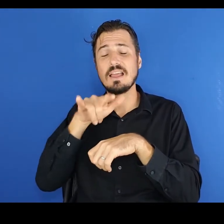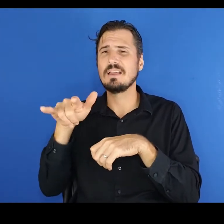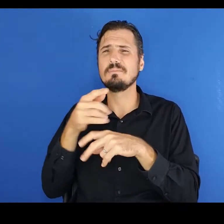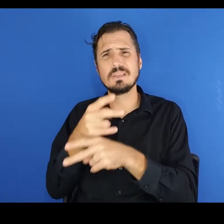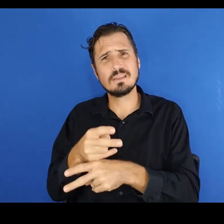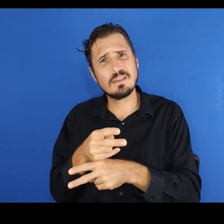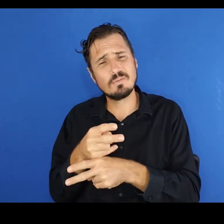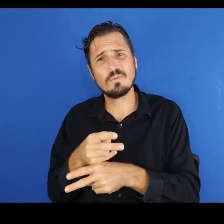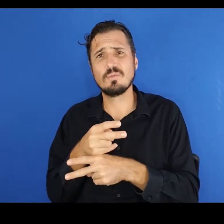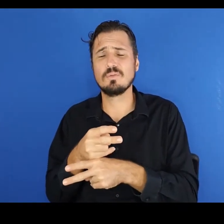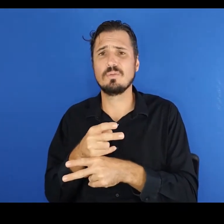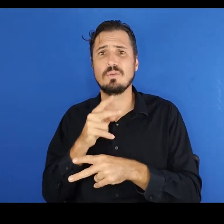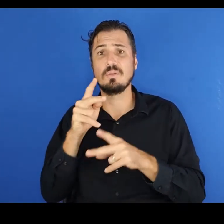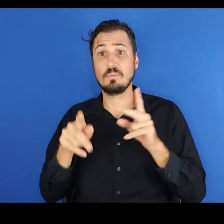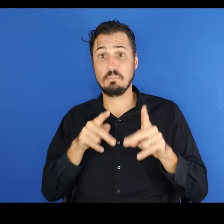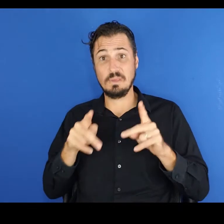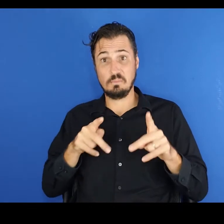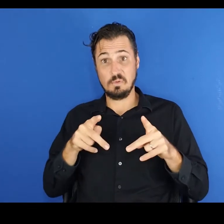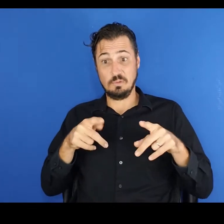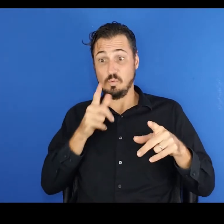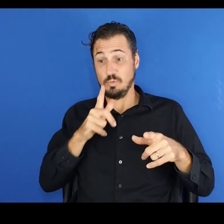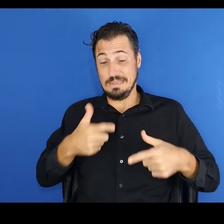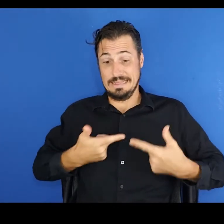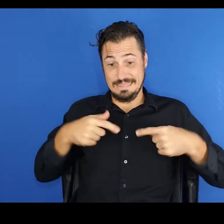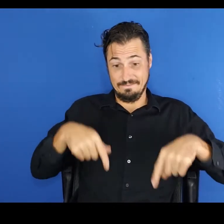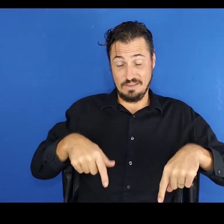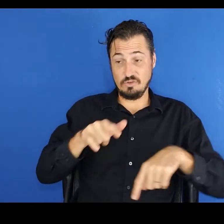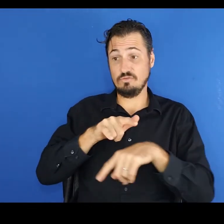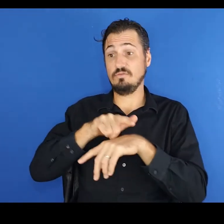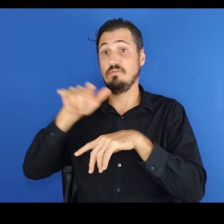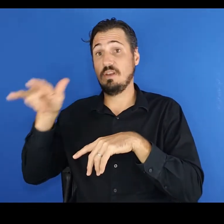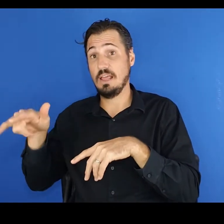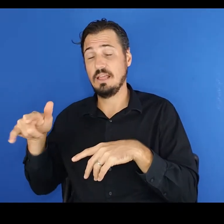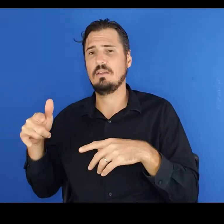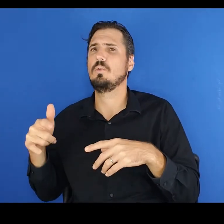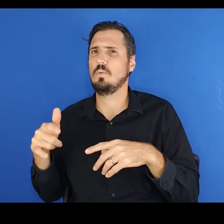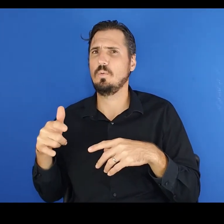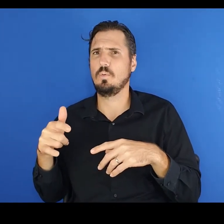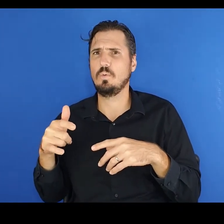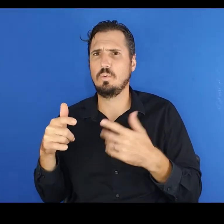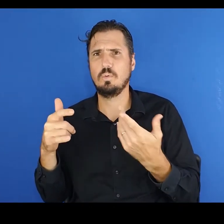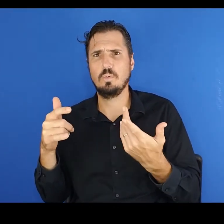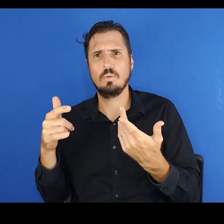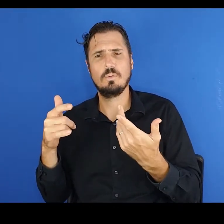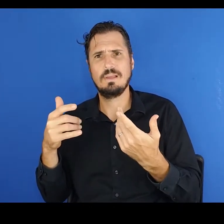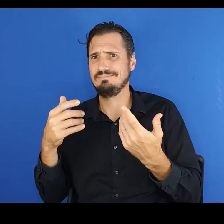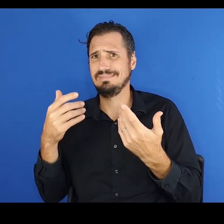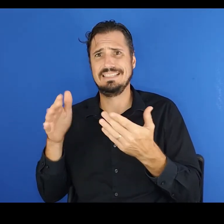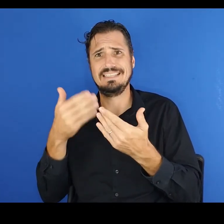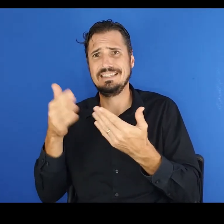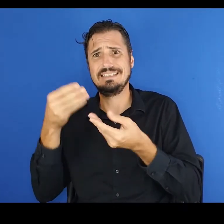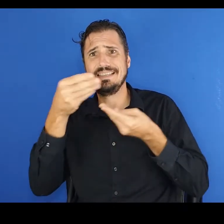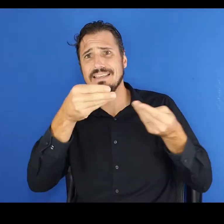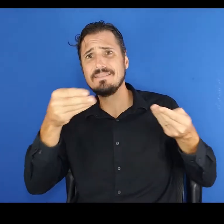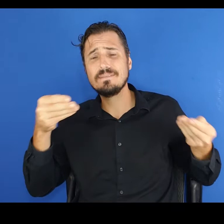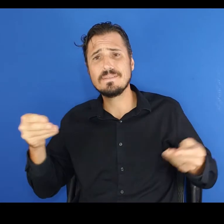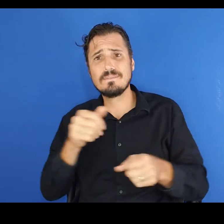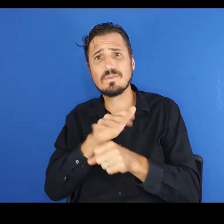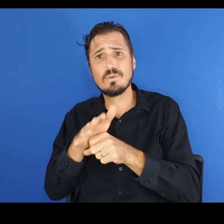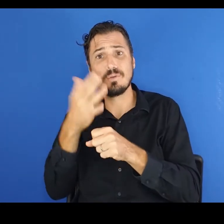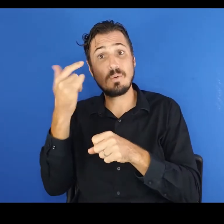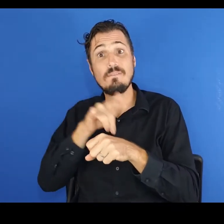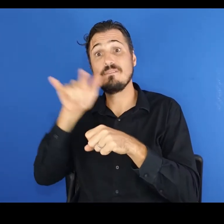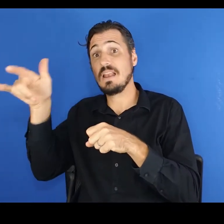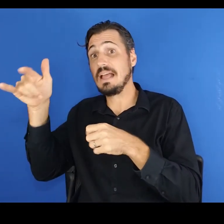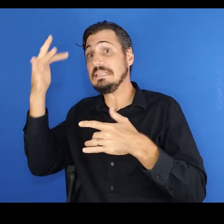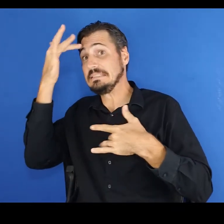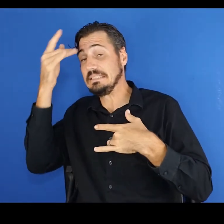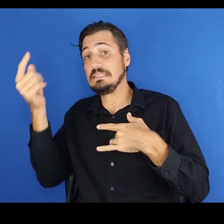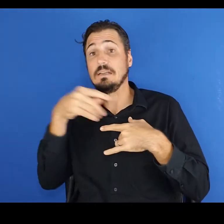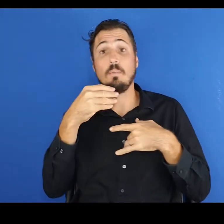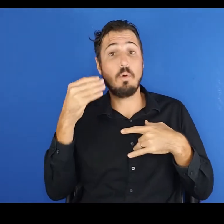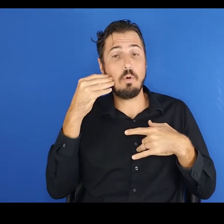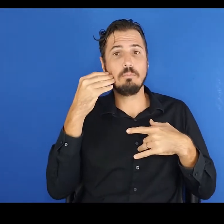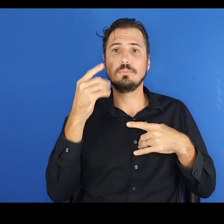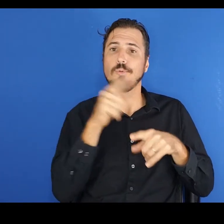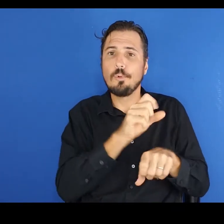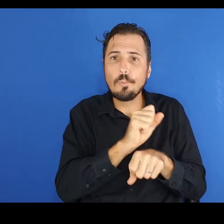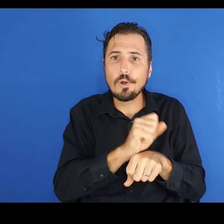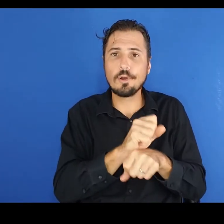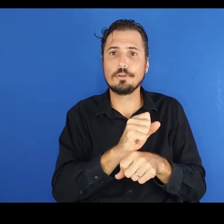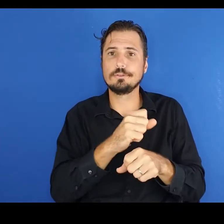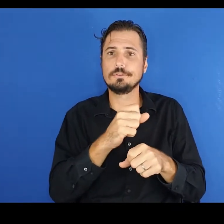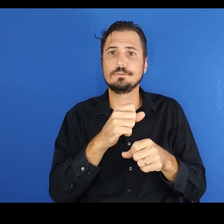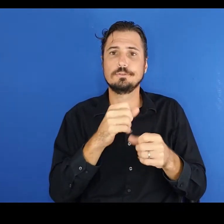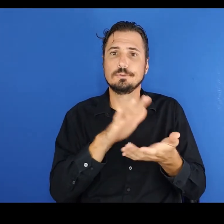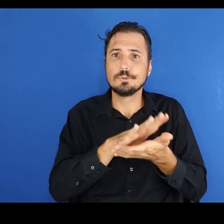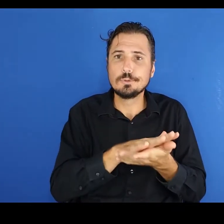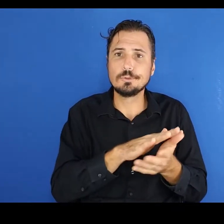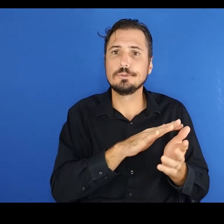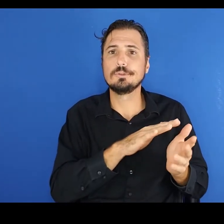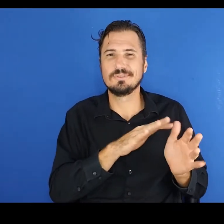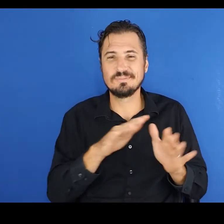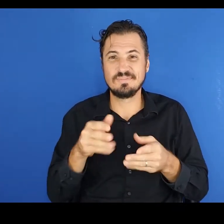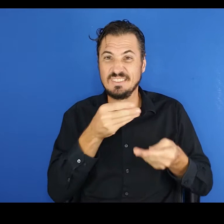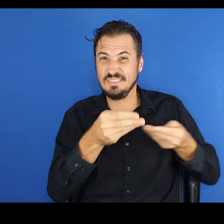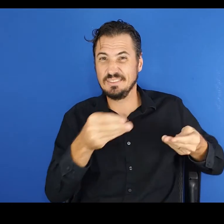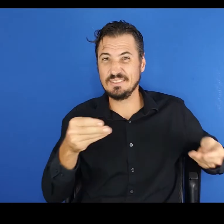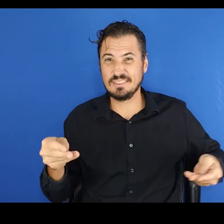take extra precautions. Residents who travel pose a higher risk of spreading COVID, because they go to work, school, gatherings and overall have more exposure to others. So it’s important to